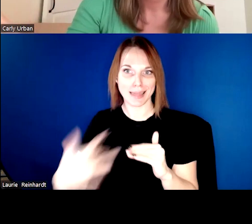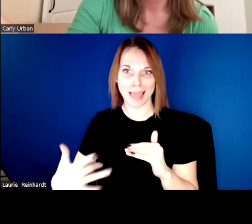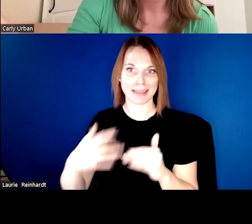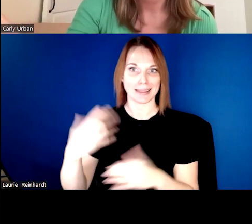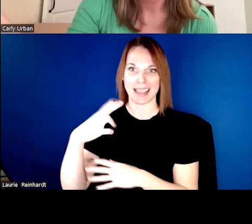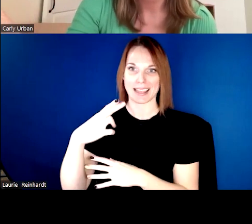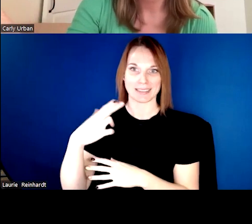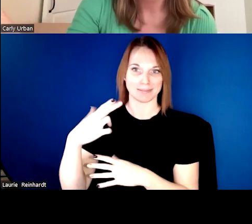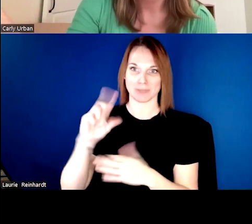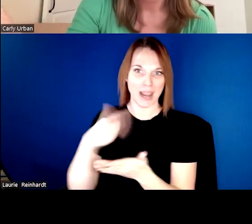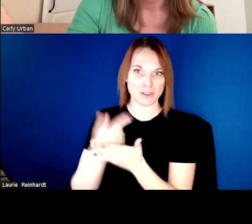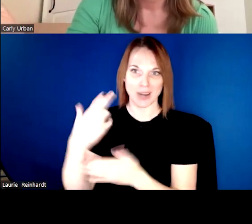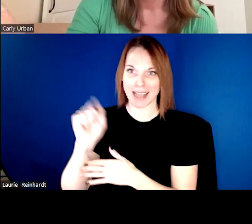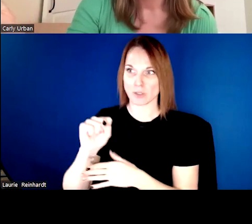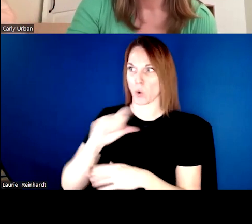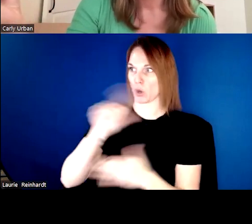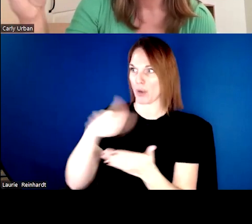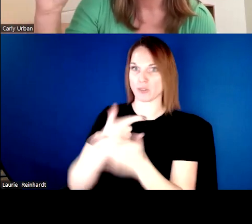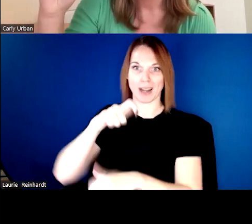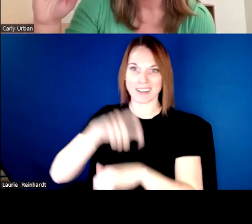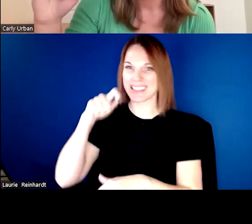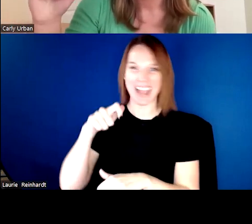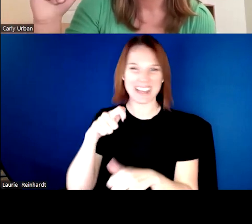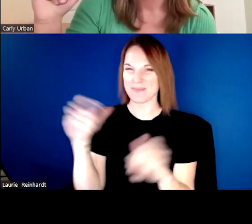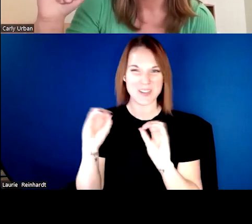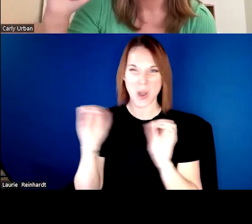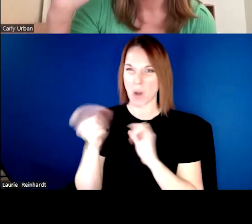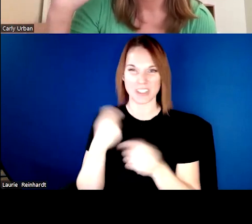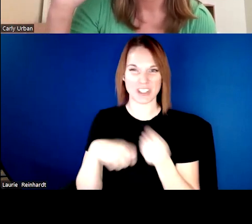think overall that's a good thing. But that said, this is estimated from school,